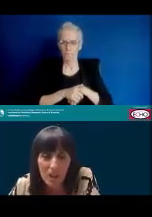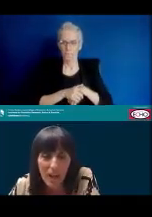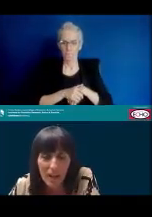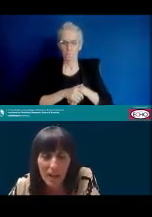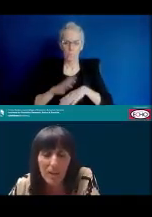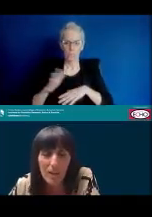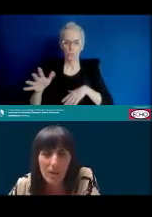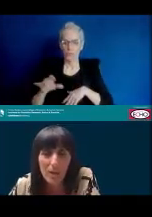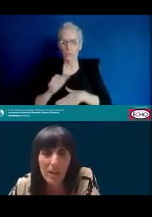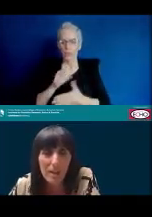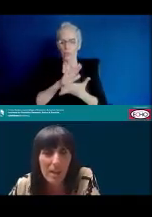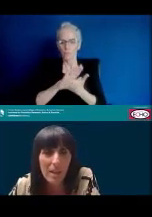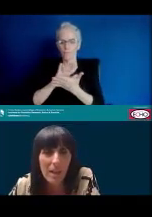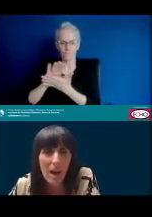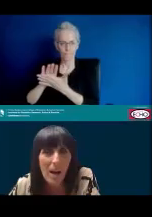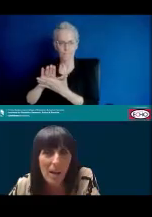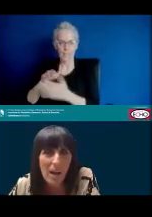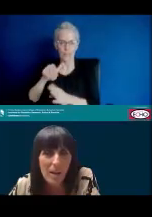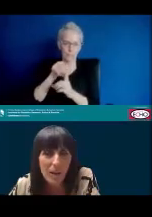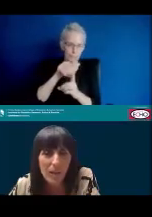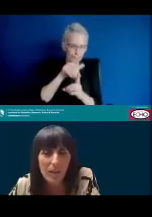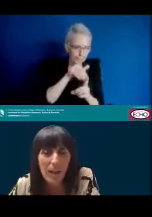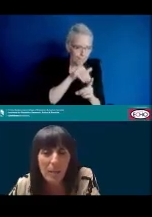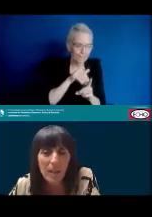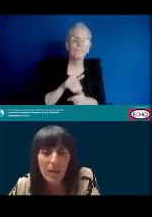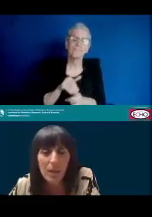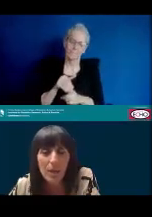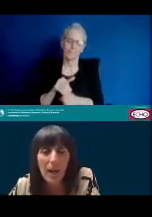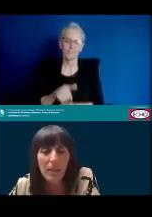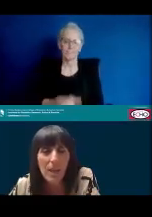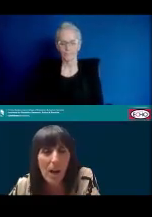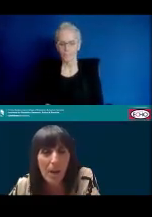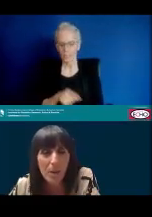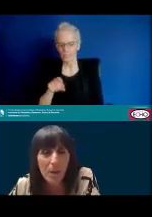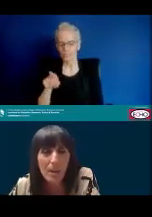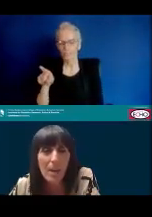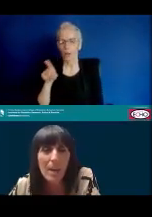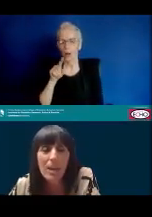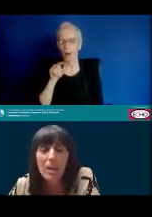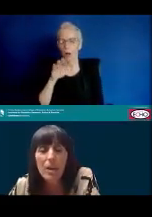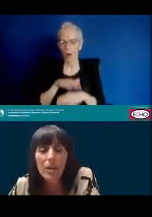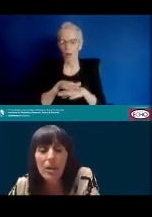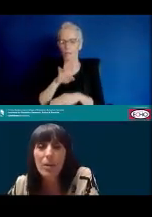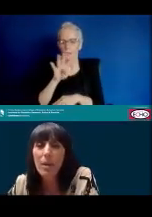shout out to do it on our survey, we do have an option to